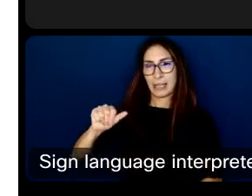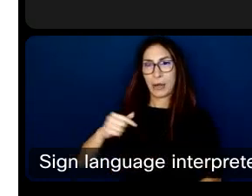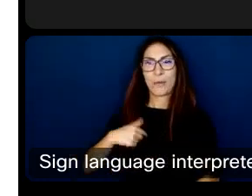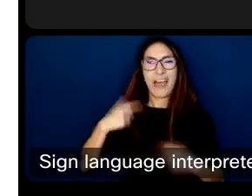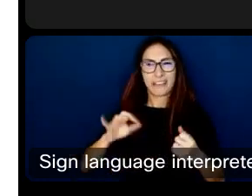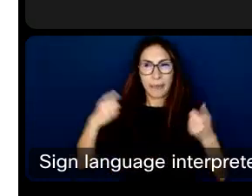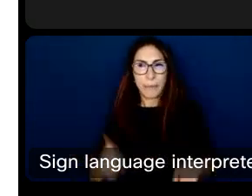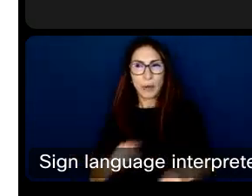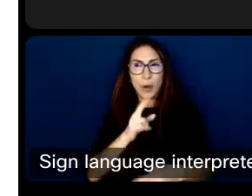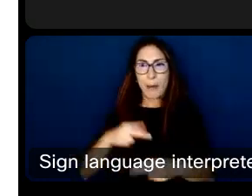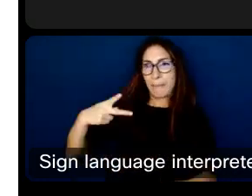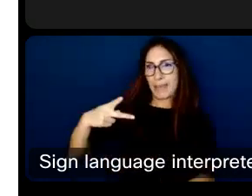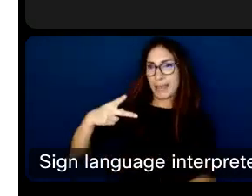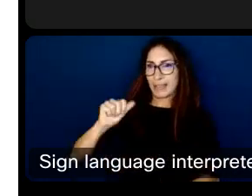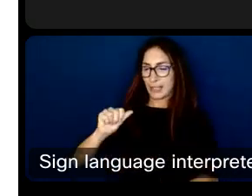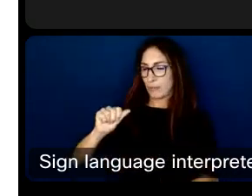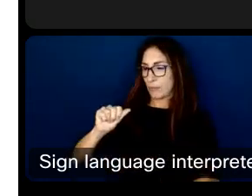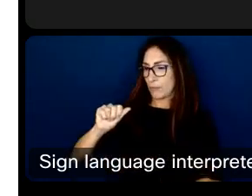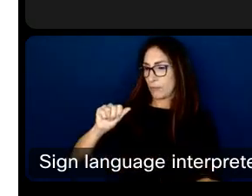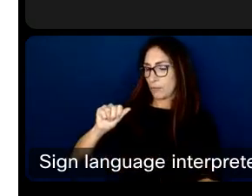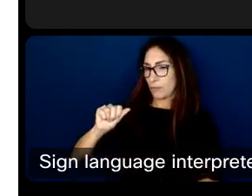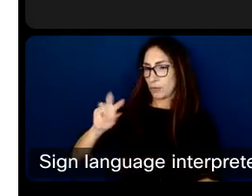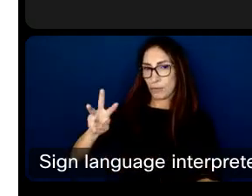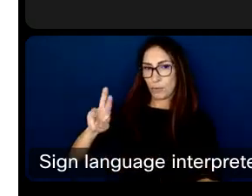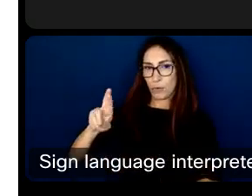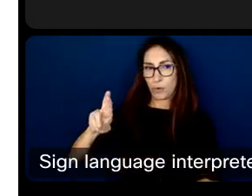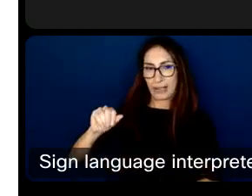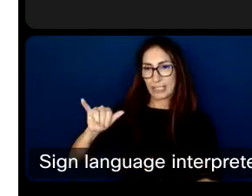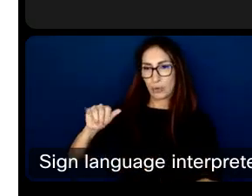people with AIDS party, and it was just a time to get together